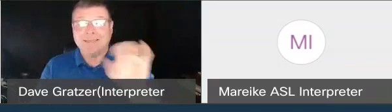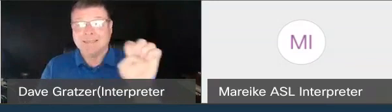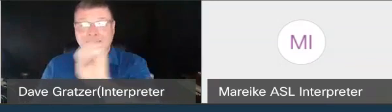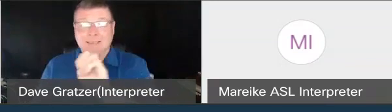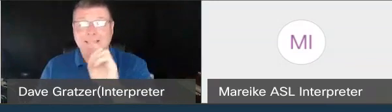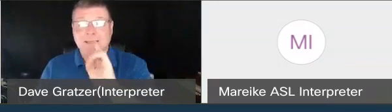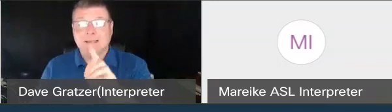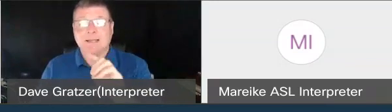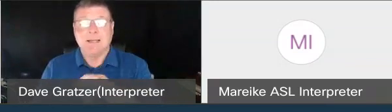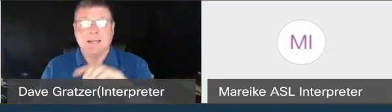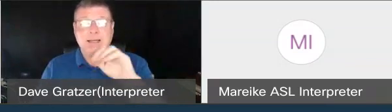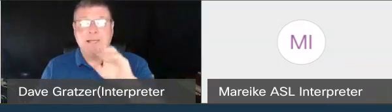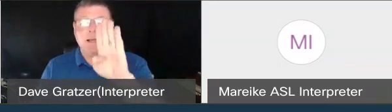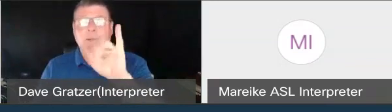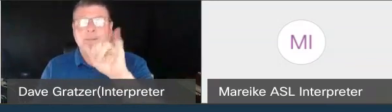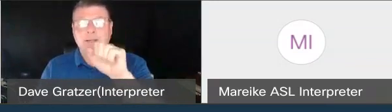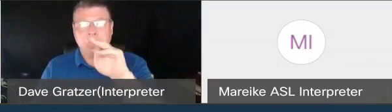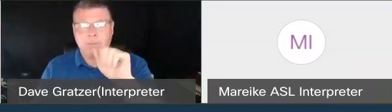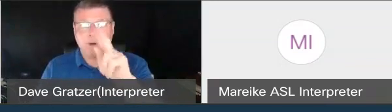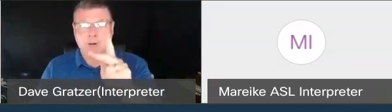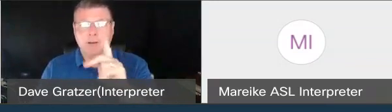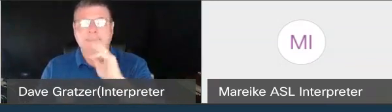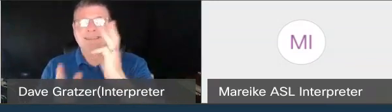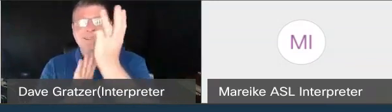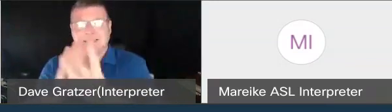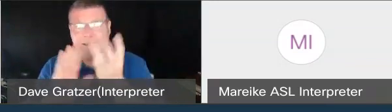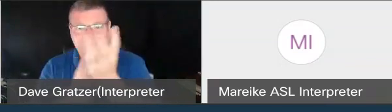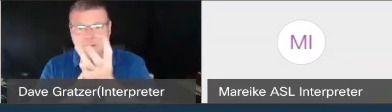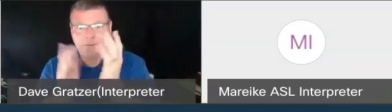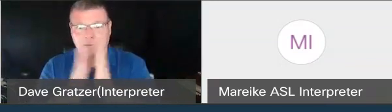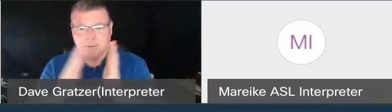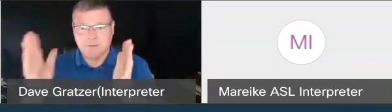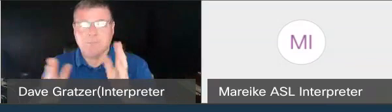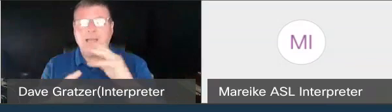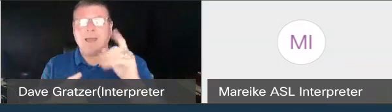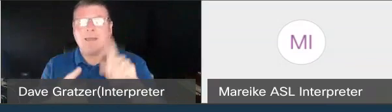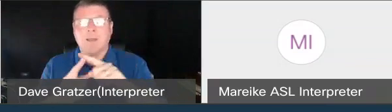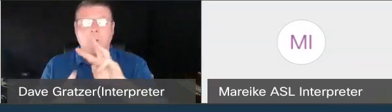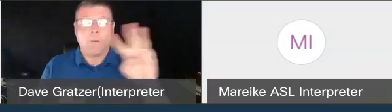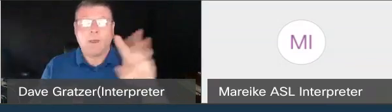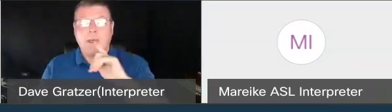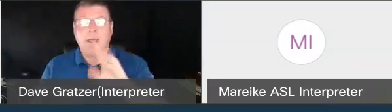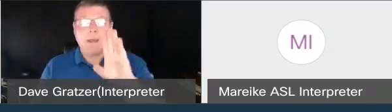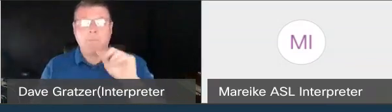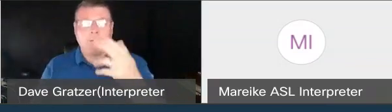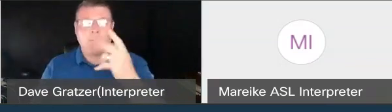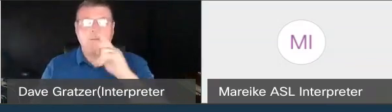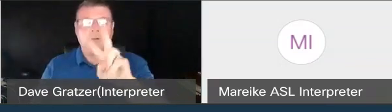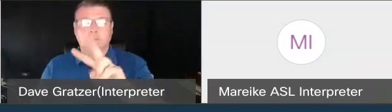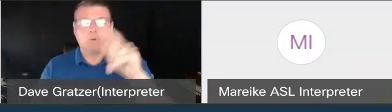is Bismarck, North Dakota, which is six hours away. And then the closest city to the west is Bozeman, which is two and a half-- uh, two and a half hours.